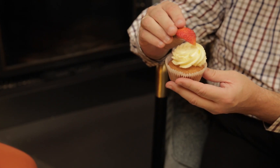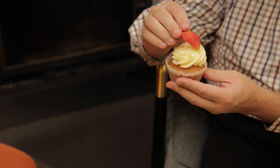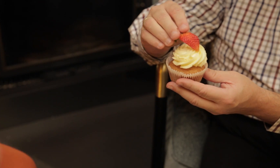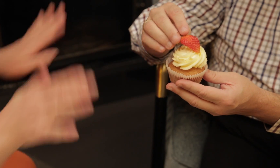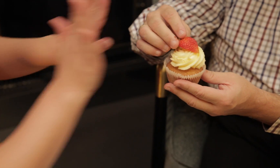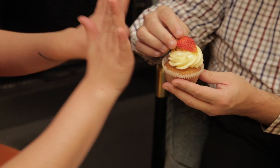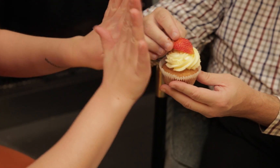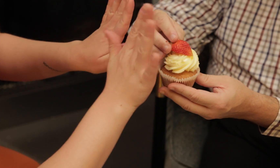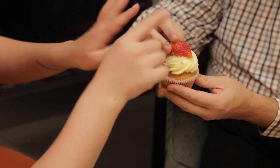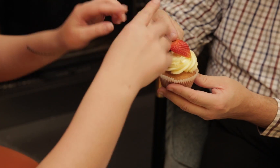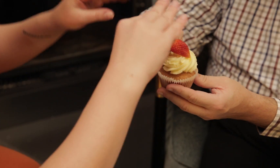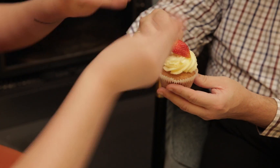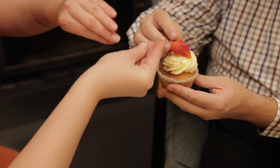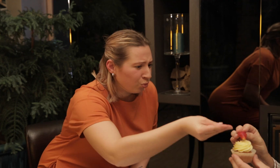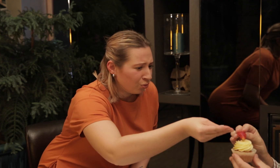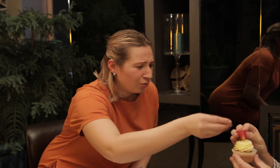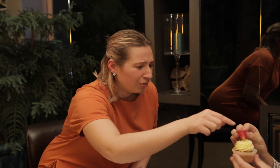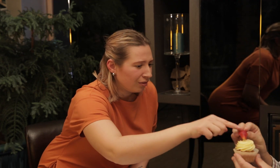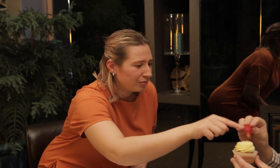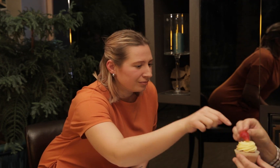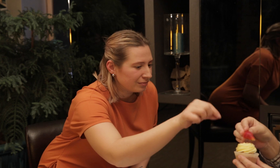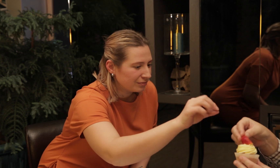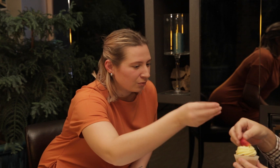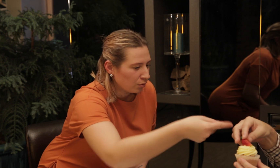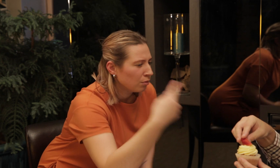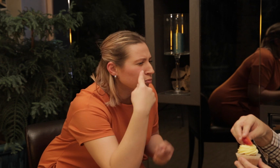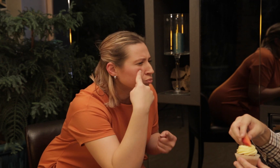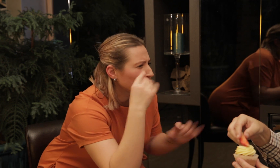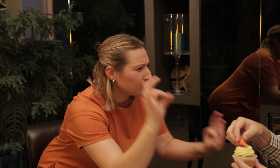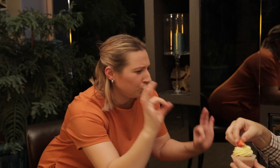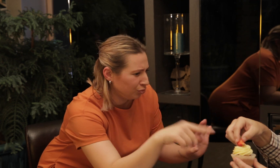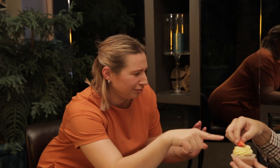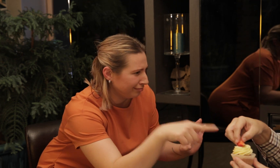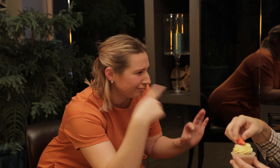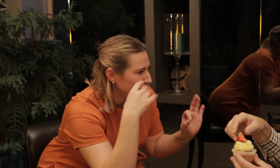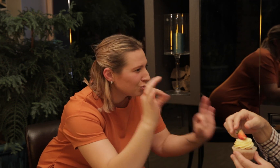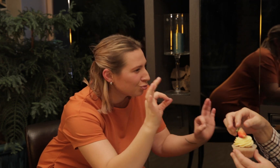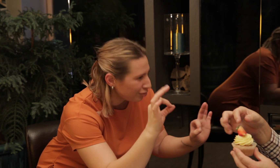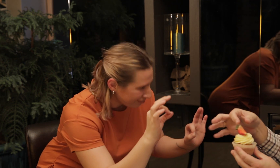It looks better if placed that way. That looks beautiful!